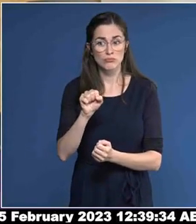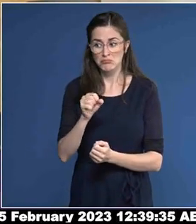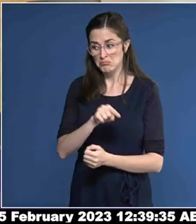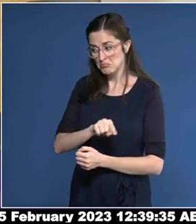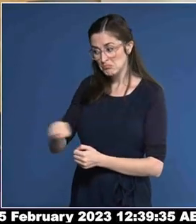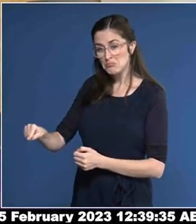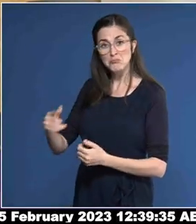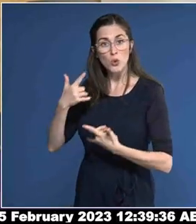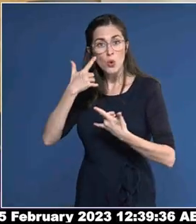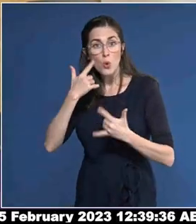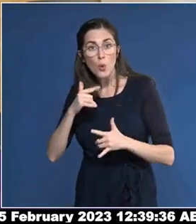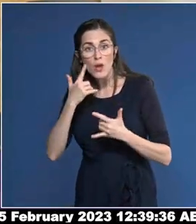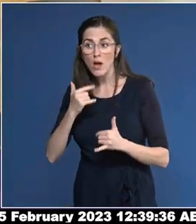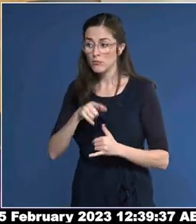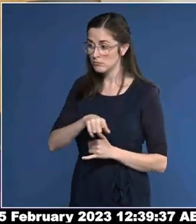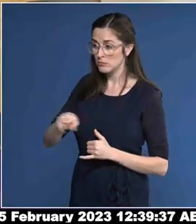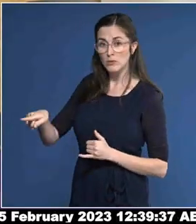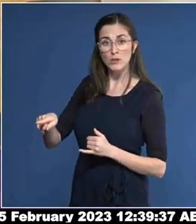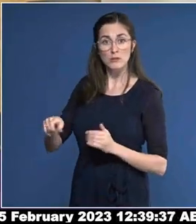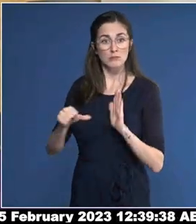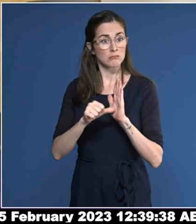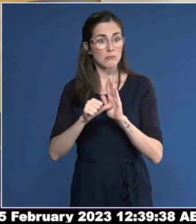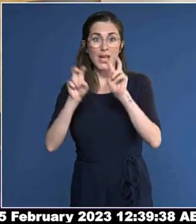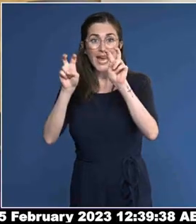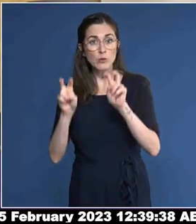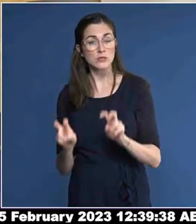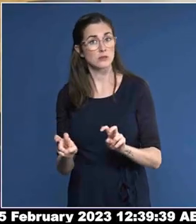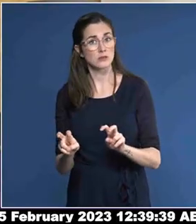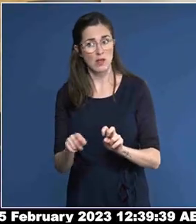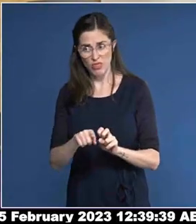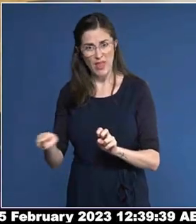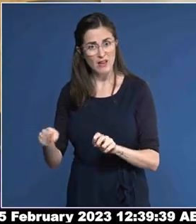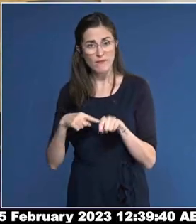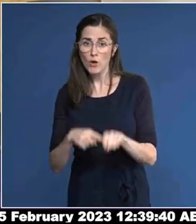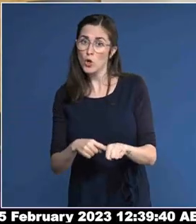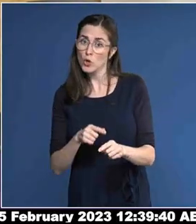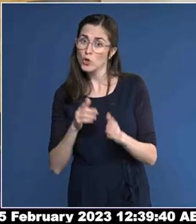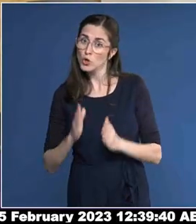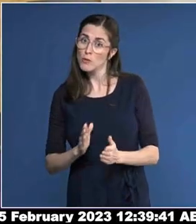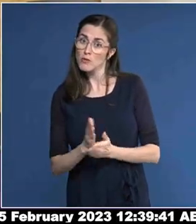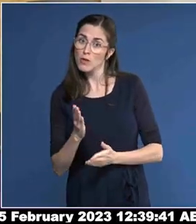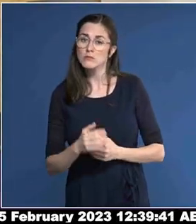how do you make them understand the human rights approach? I think that's an interesting question, and it's probably not a traditional